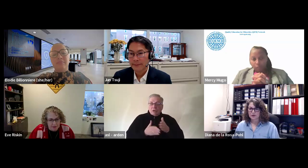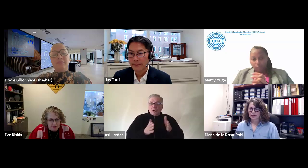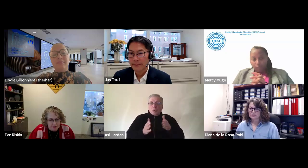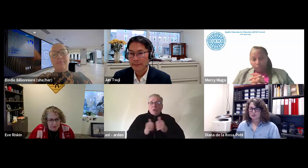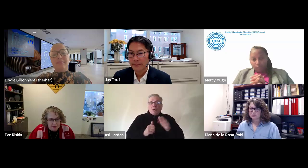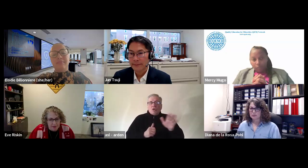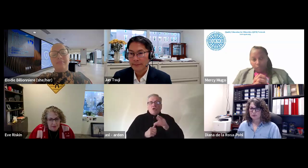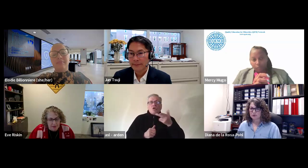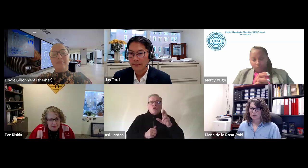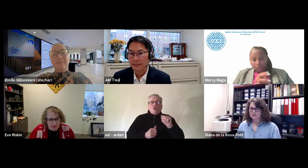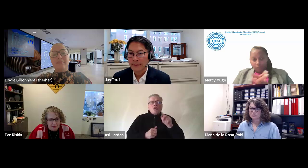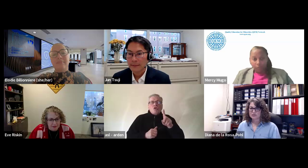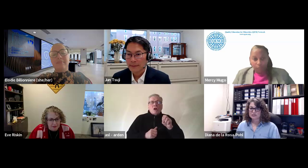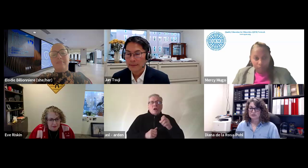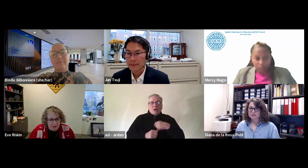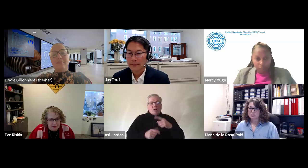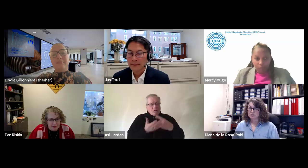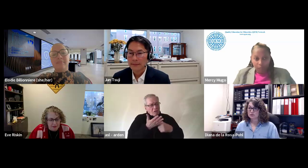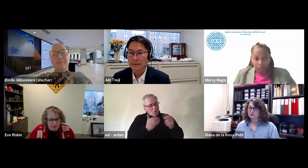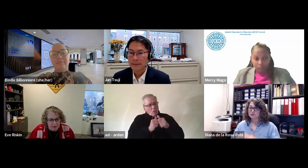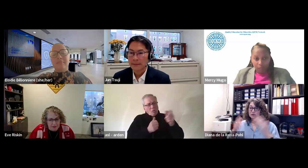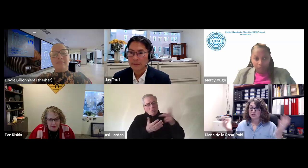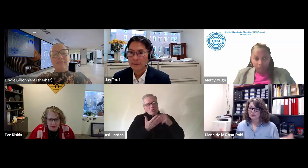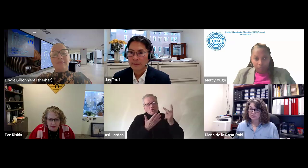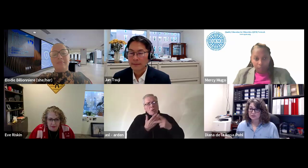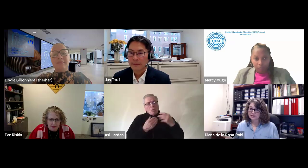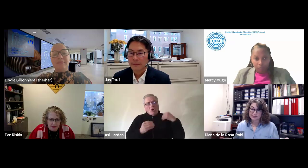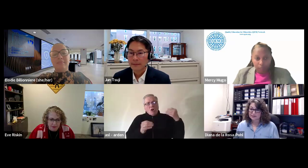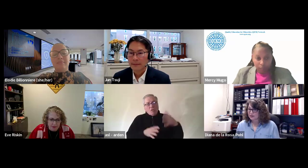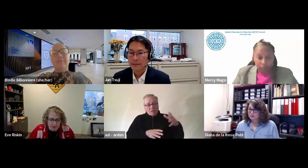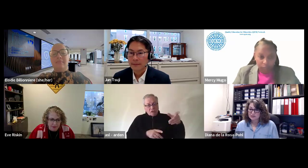I spoke to my program officer because there were some people who were no longer in good standing